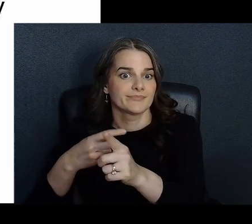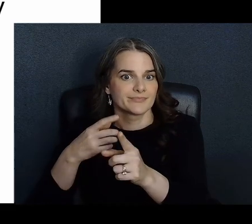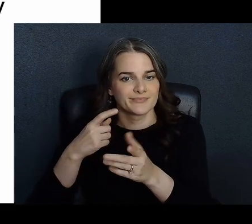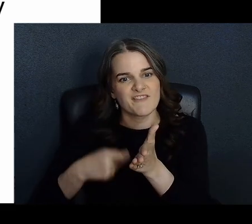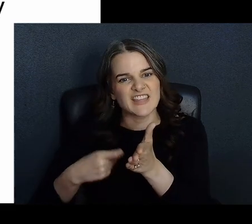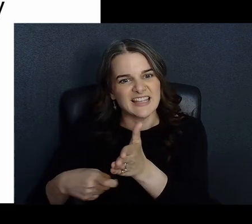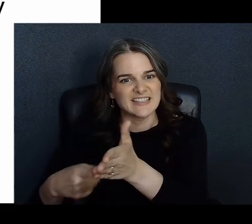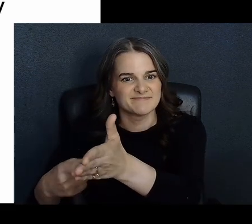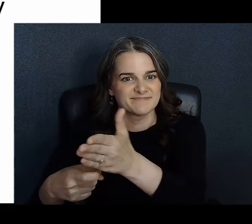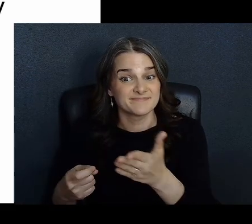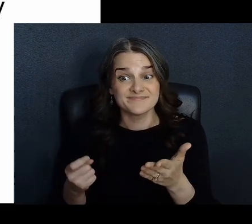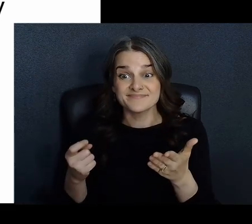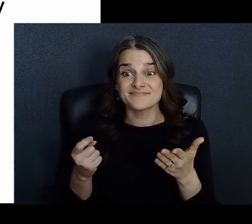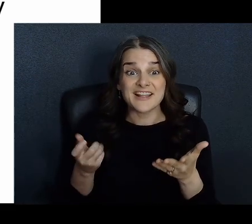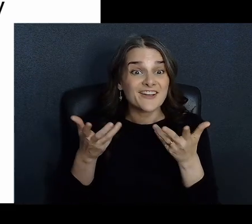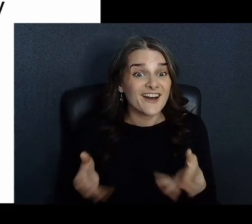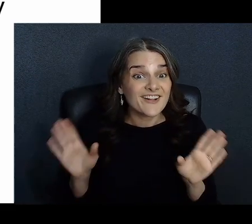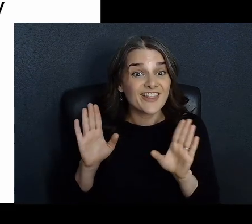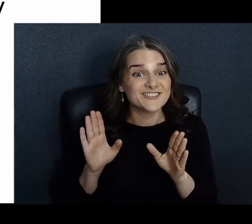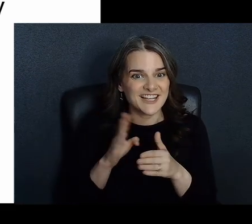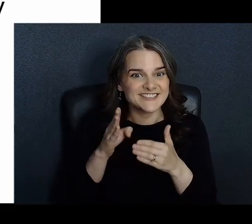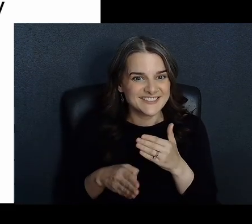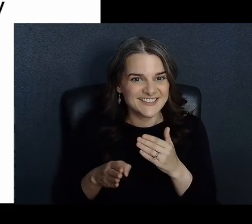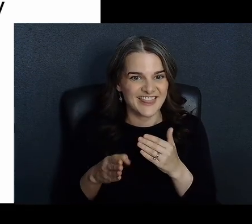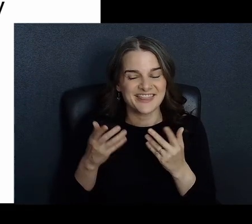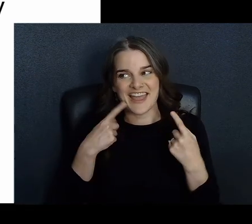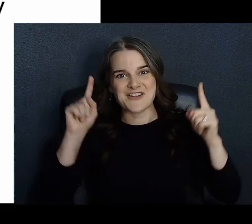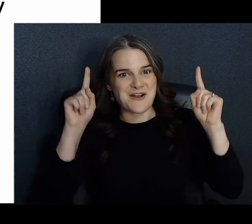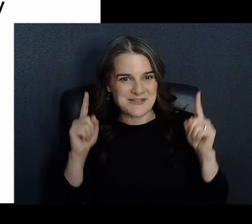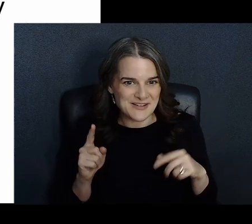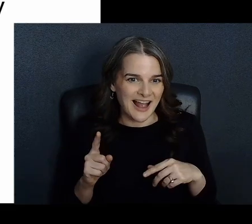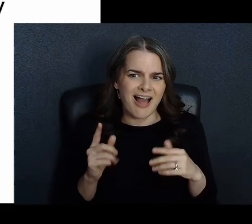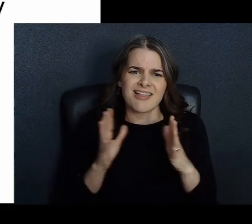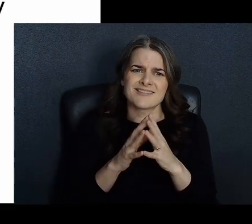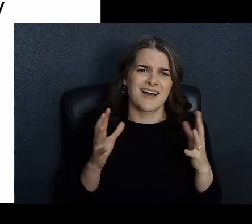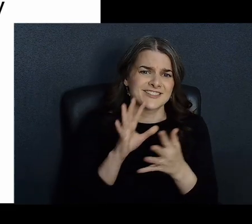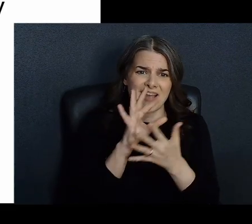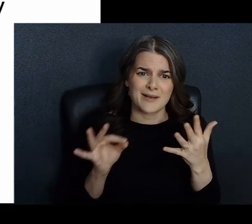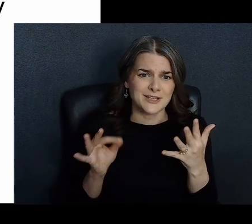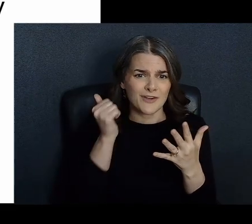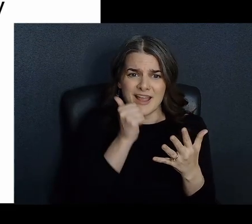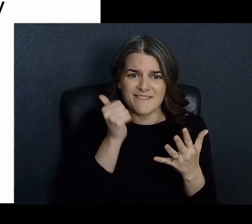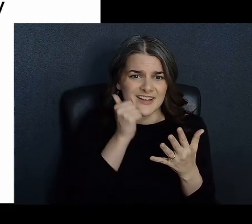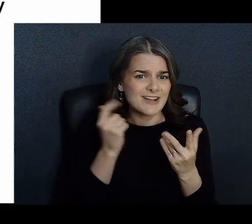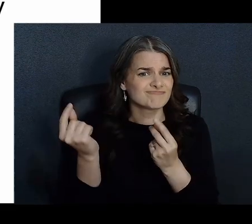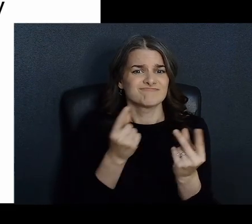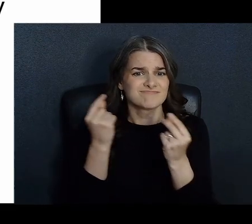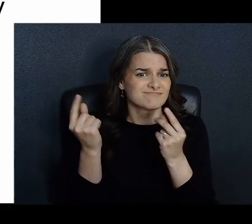There you go. Conclusions. So with this, there are a lot of options out there for everyday tasks and in the workplace that you